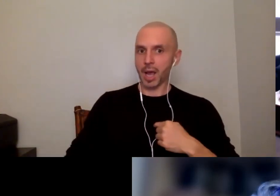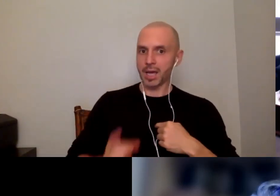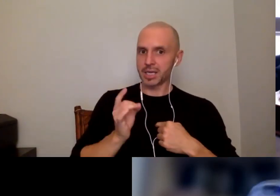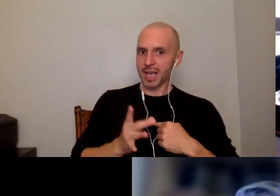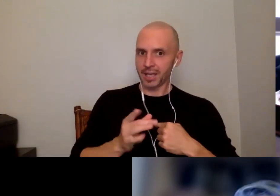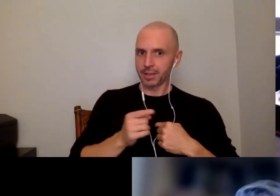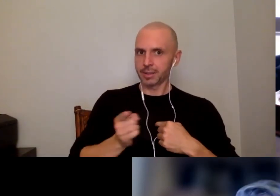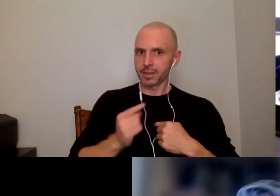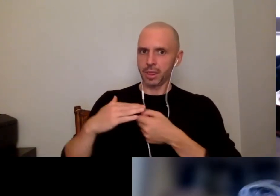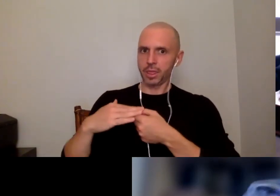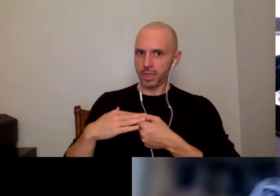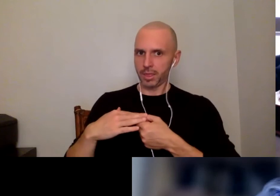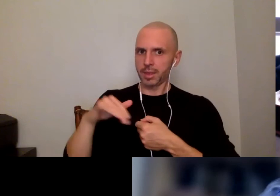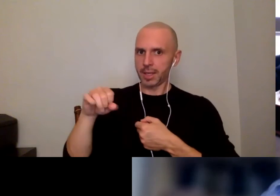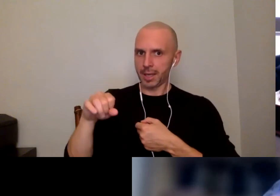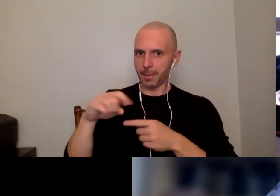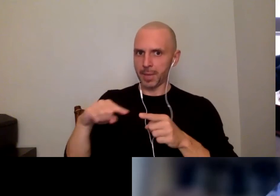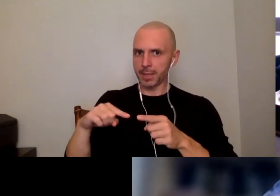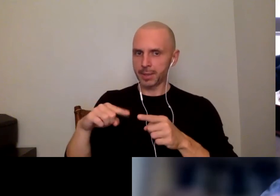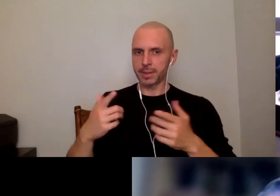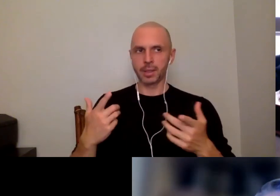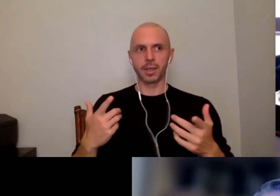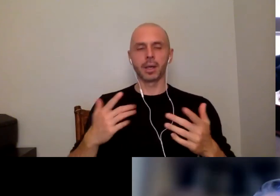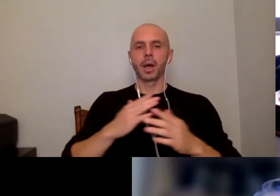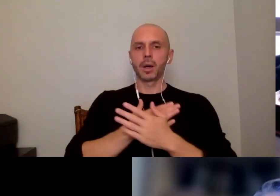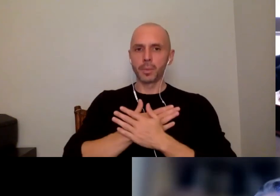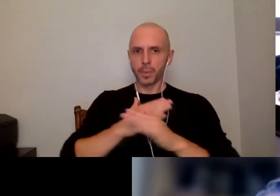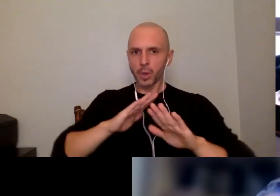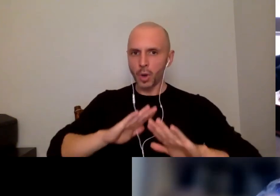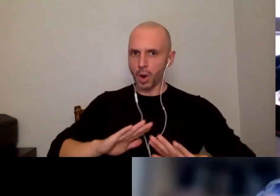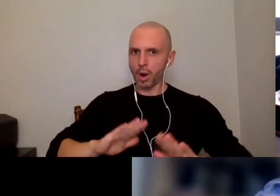thank you so much dana that's a beautiful note to end on. Thank you everybody for joining,